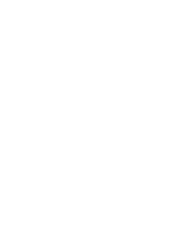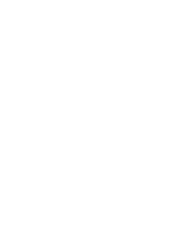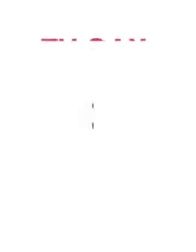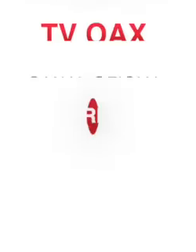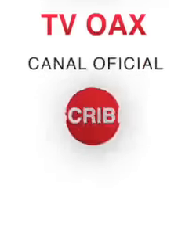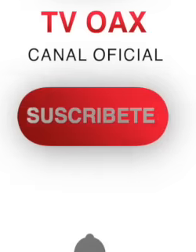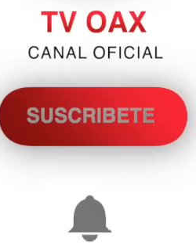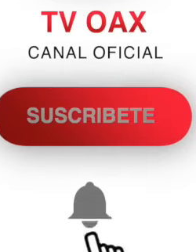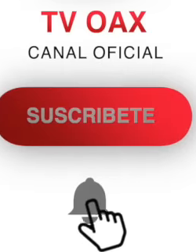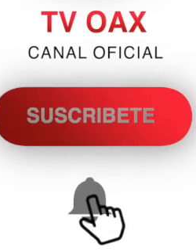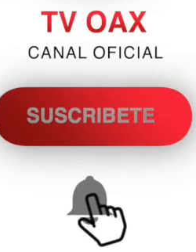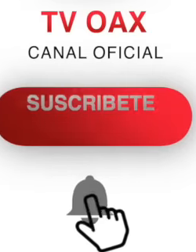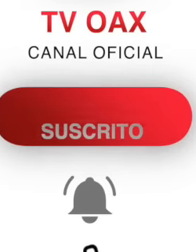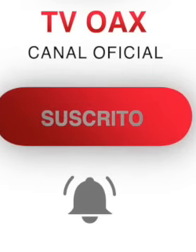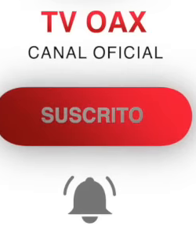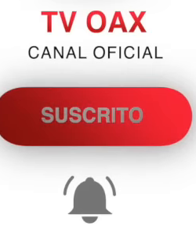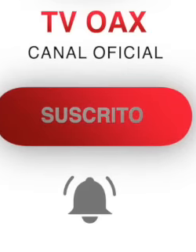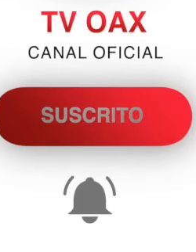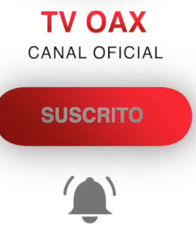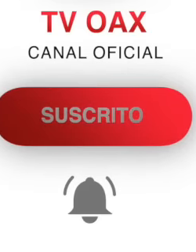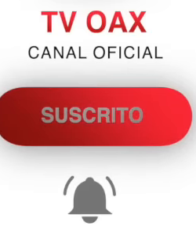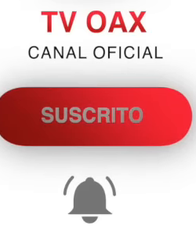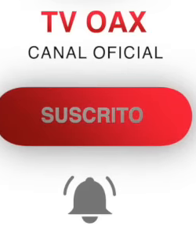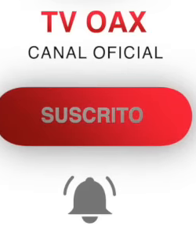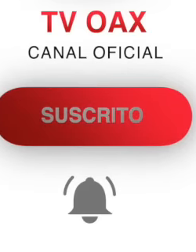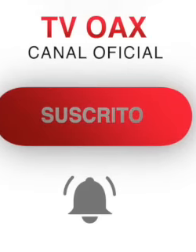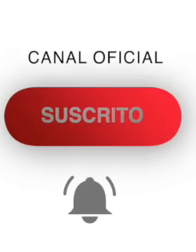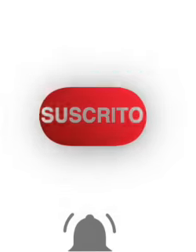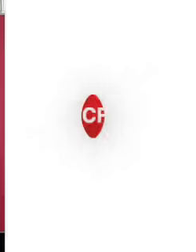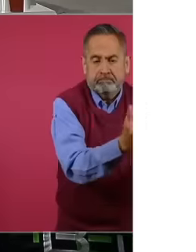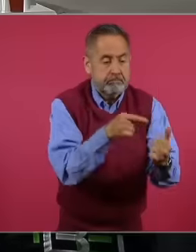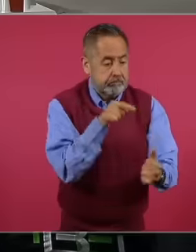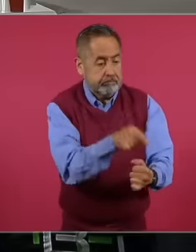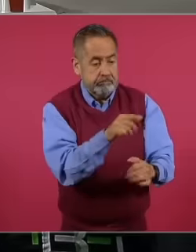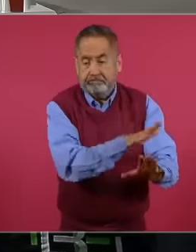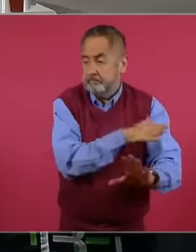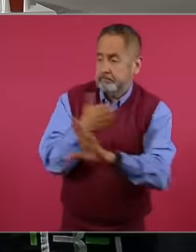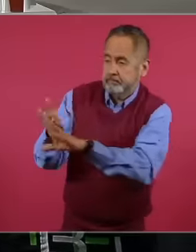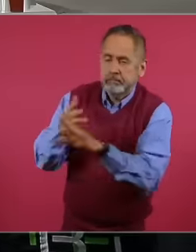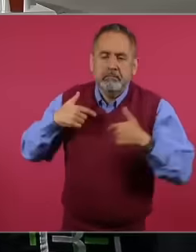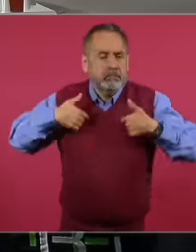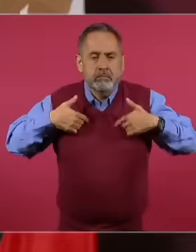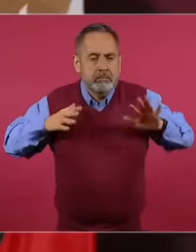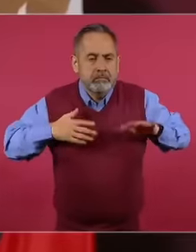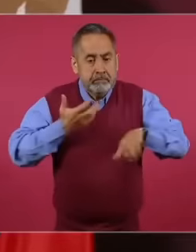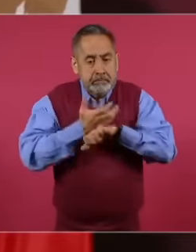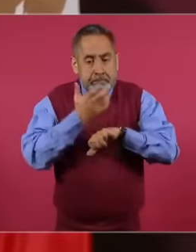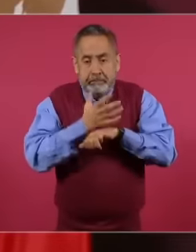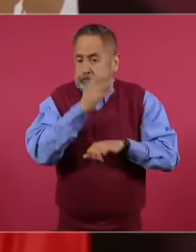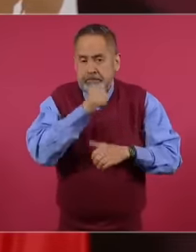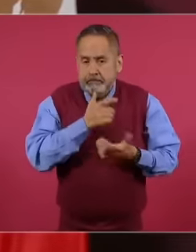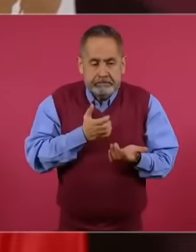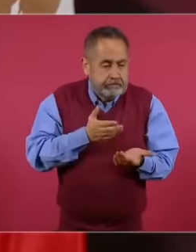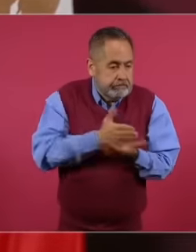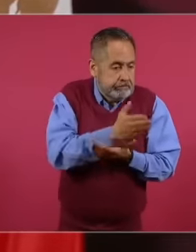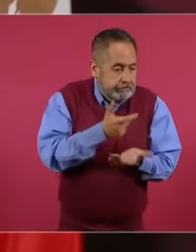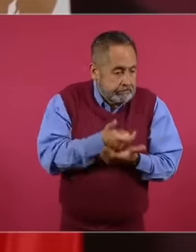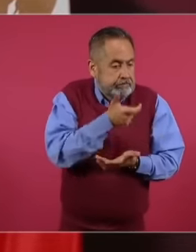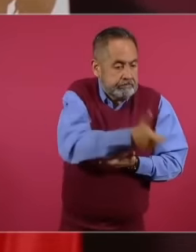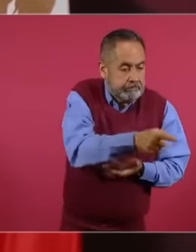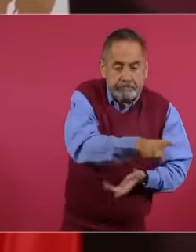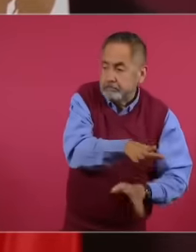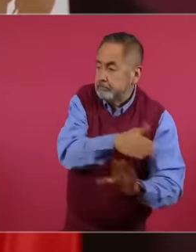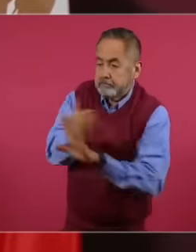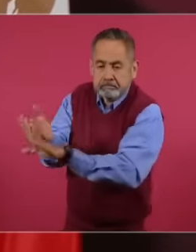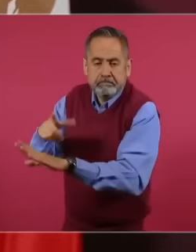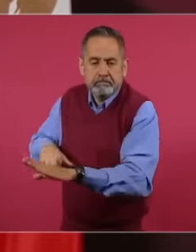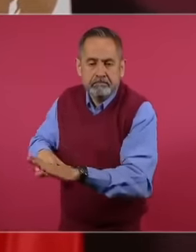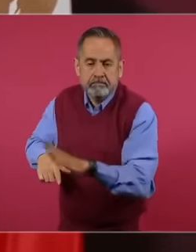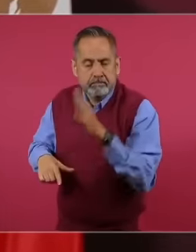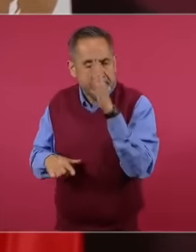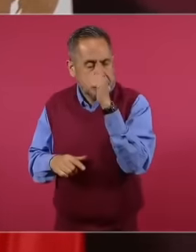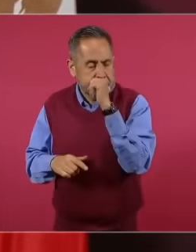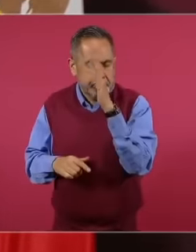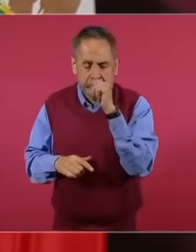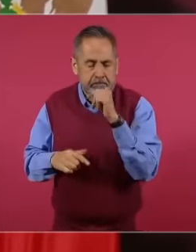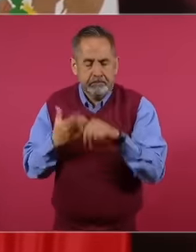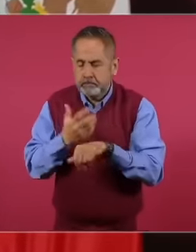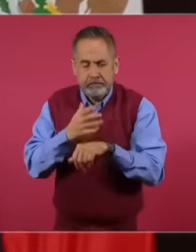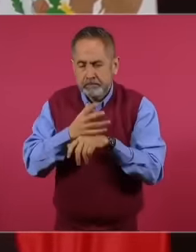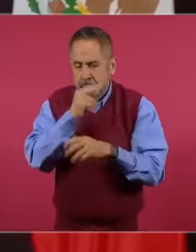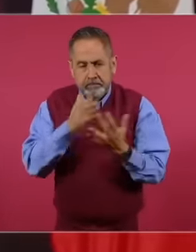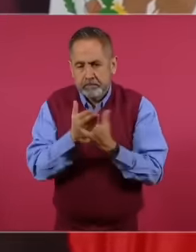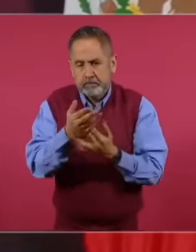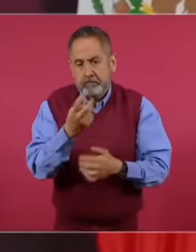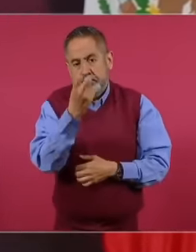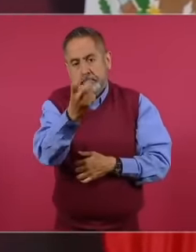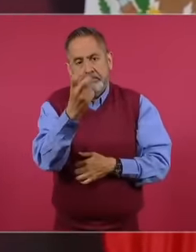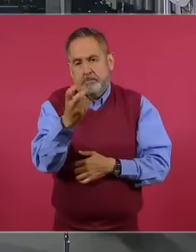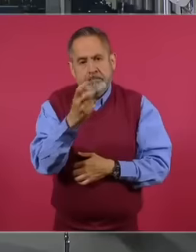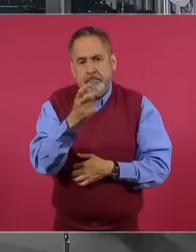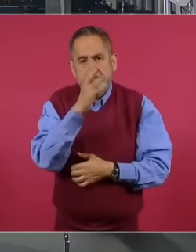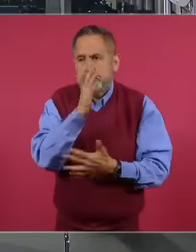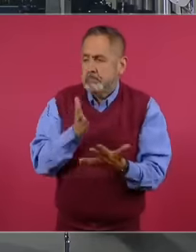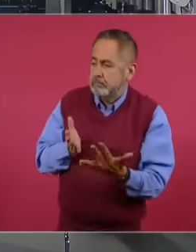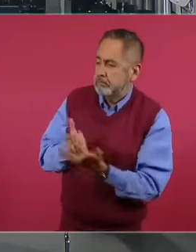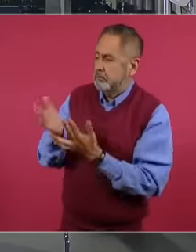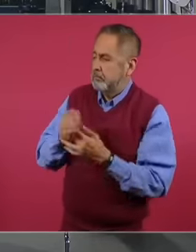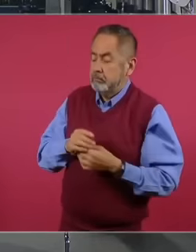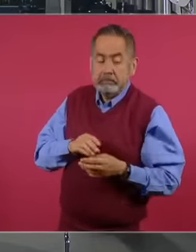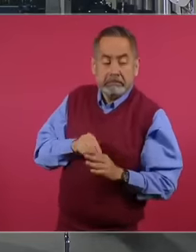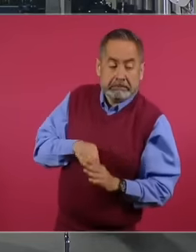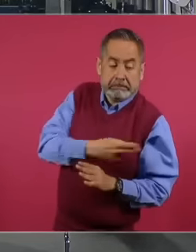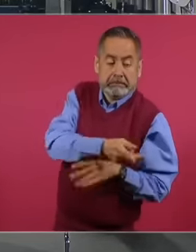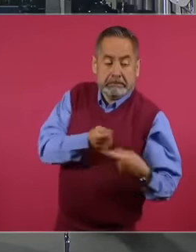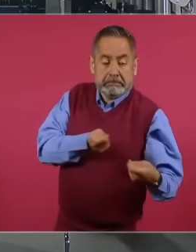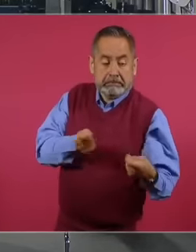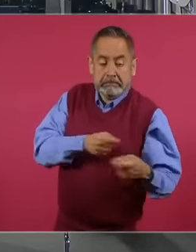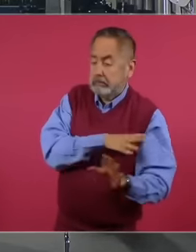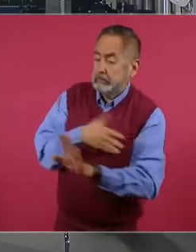opponents because that does not respond to them. It is also an interventionist act contrary to our